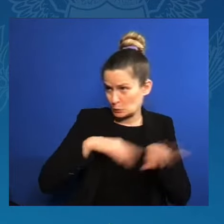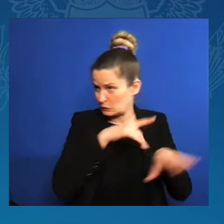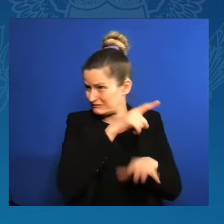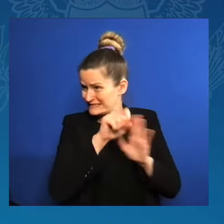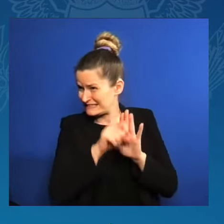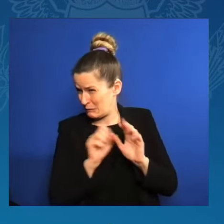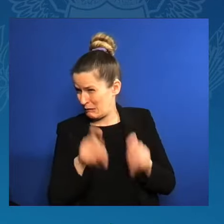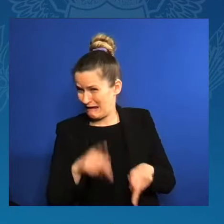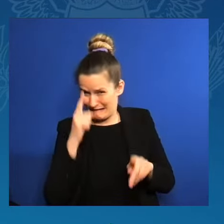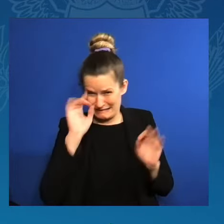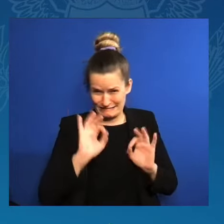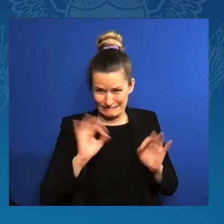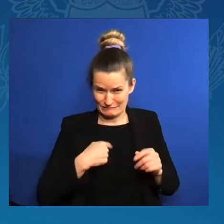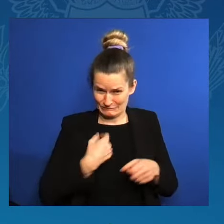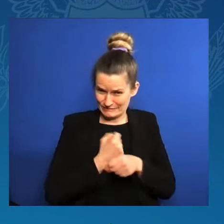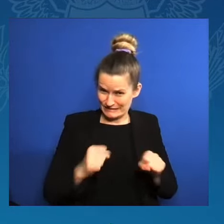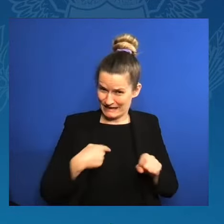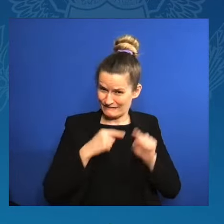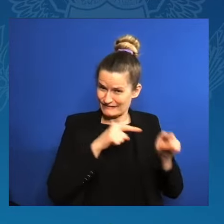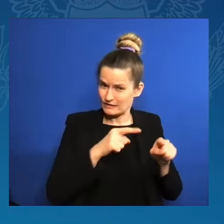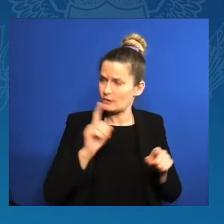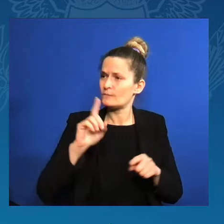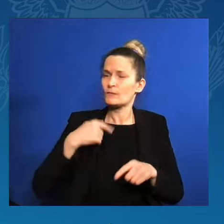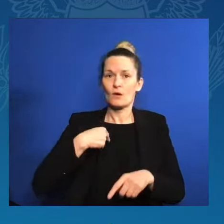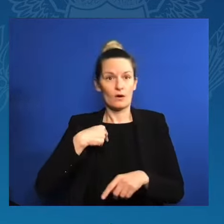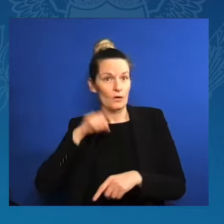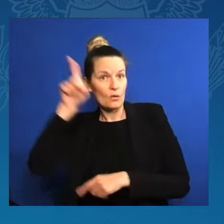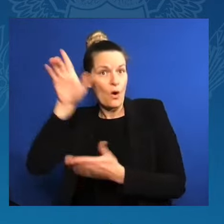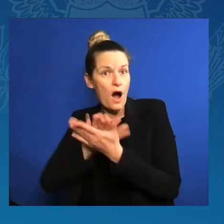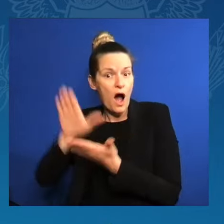where to take a job, where to raise a family?"